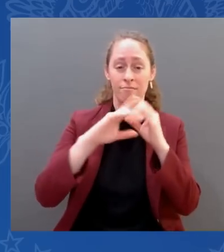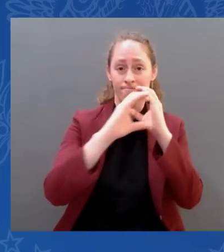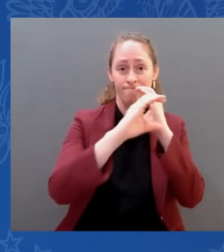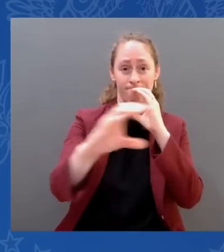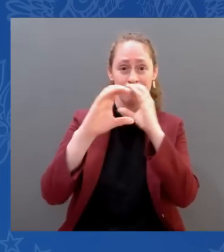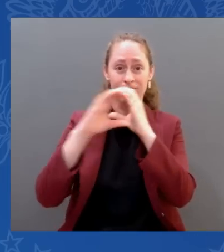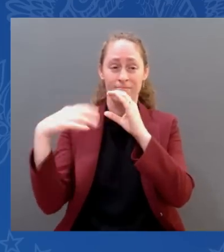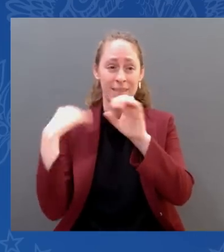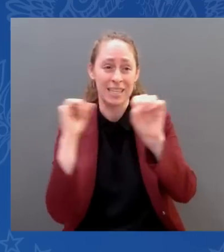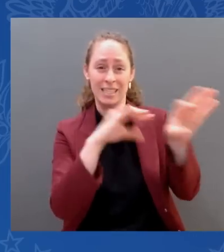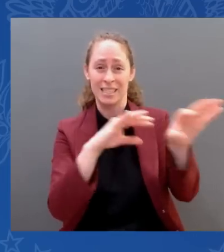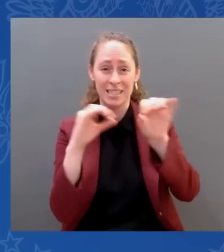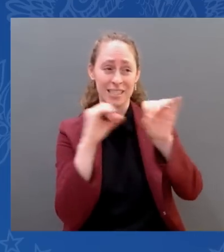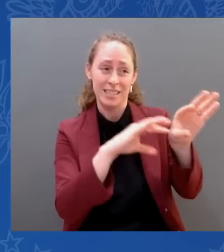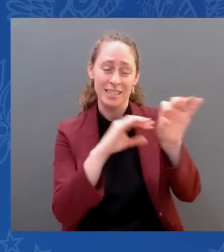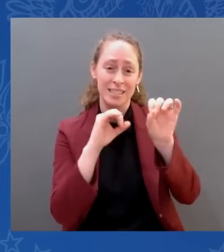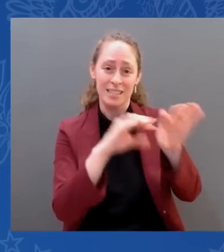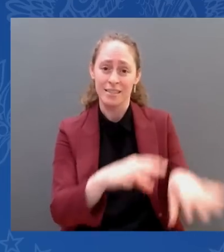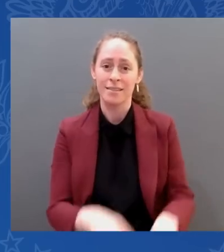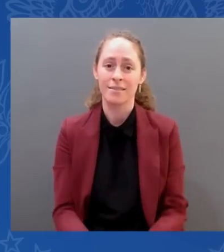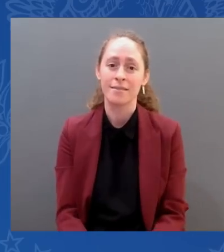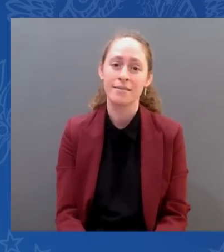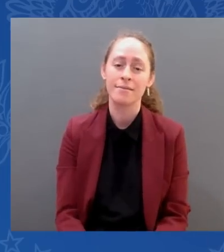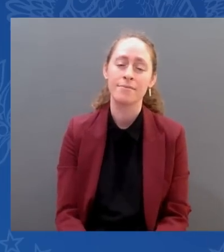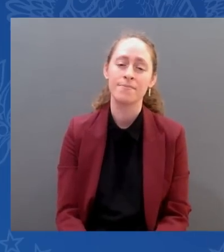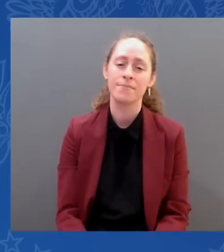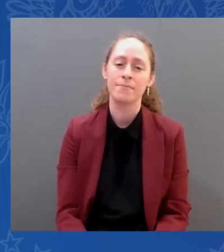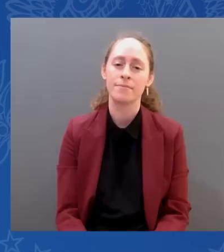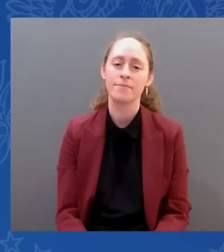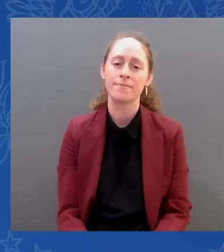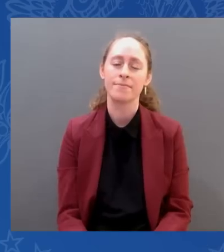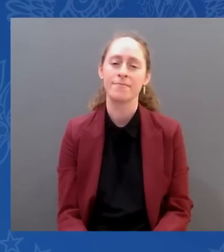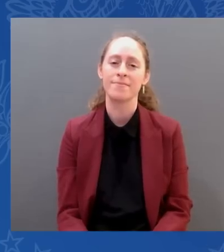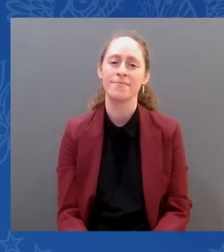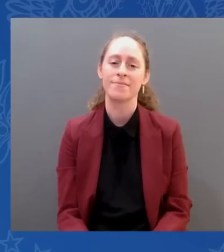In 2021. Despite unprecedented obstacles,